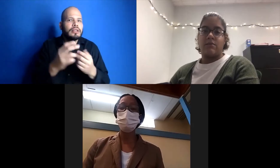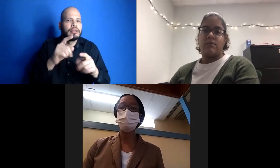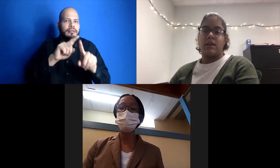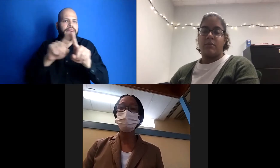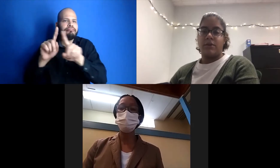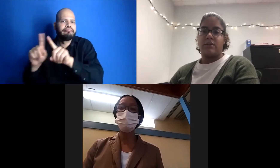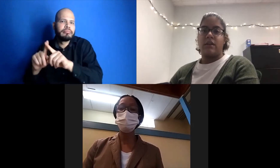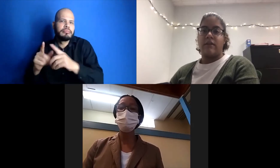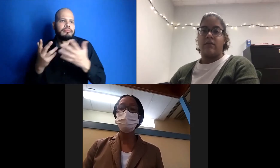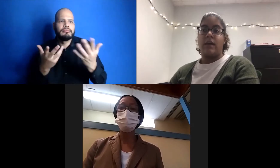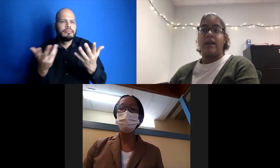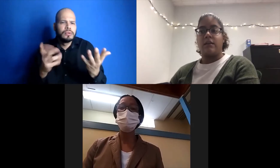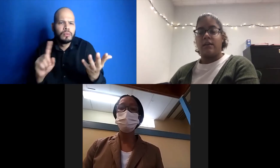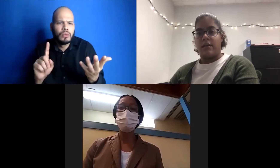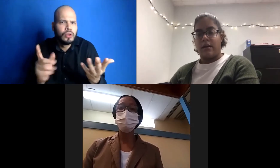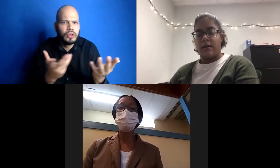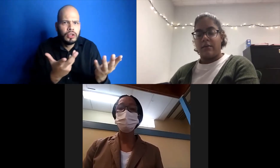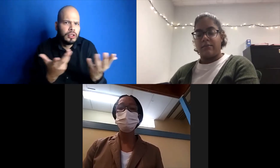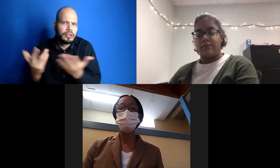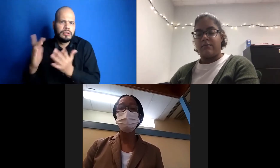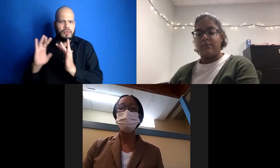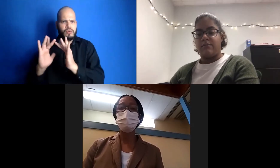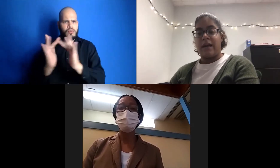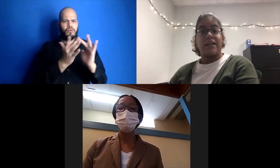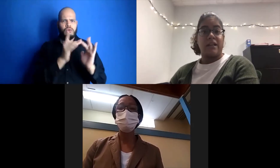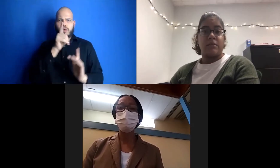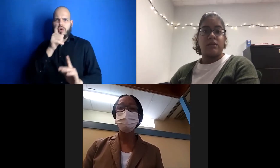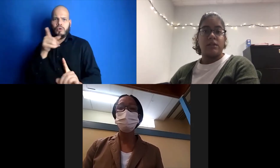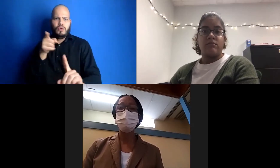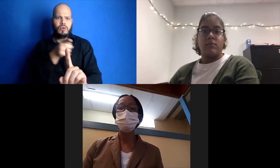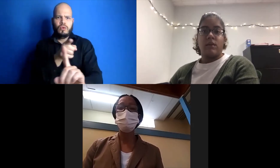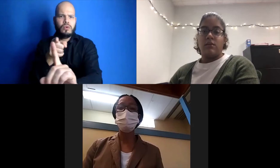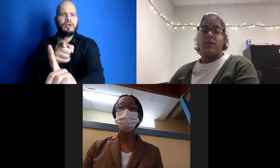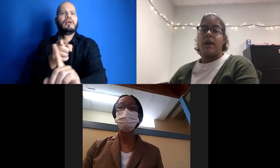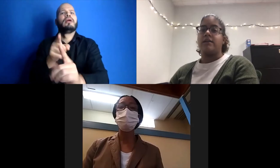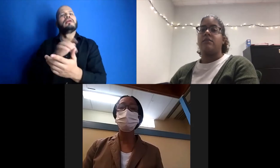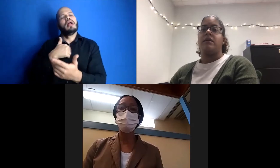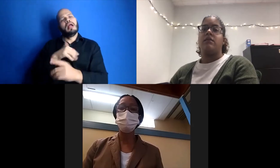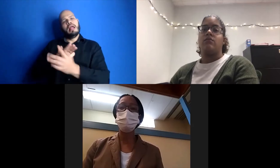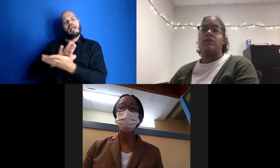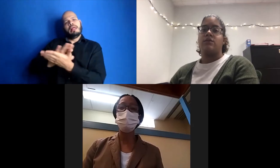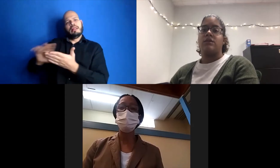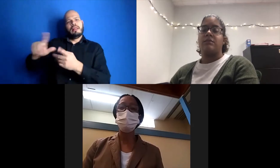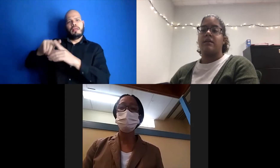on a personal level and um academically you guys can be a resource because